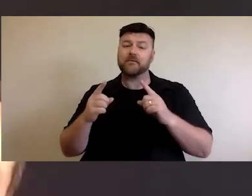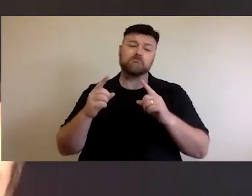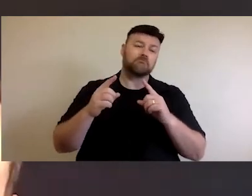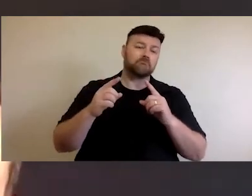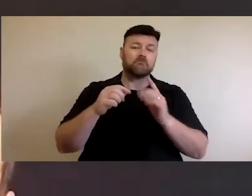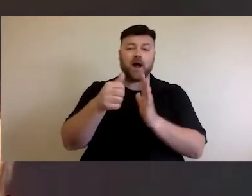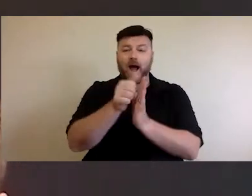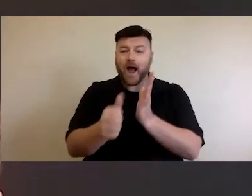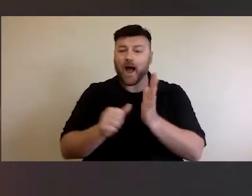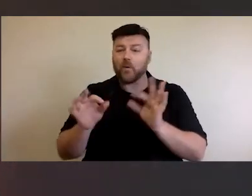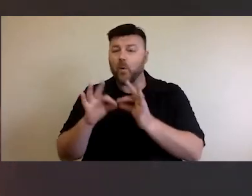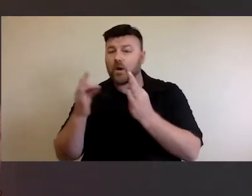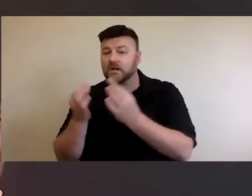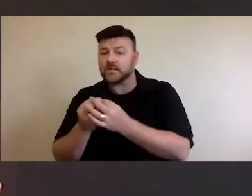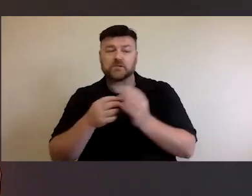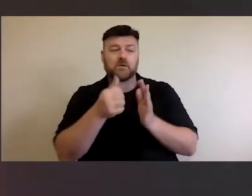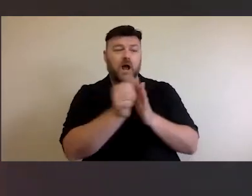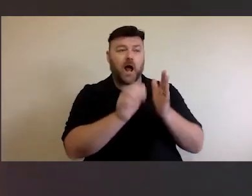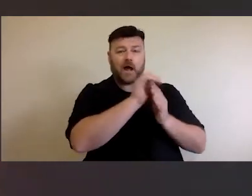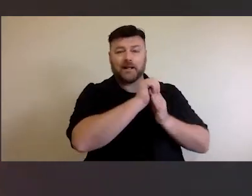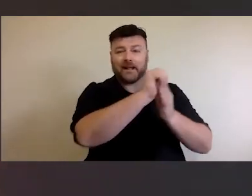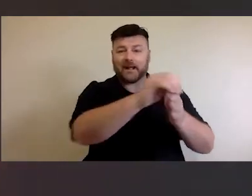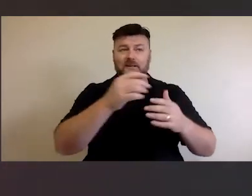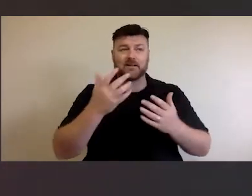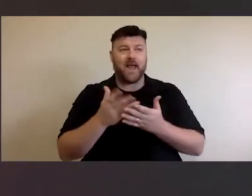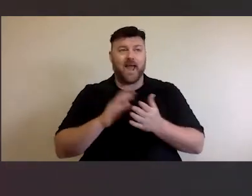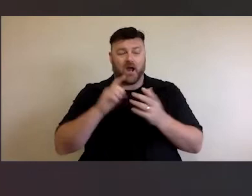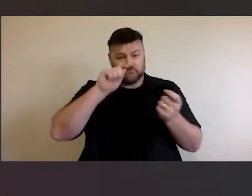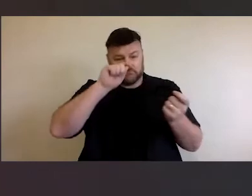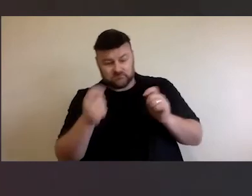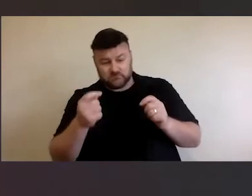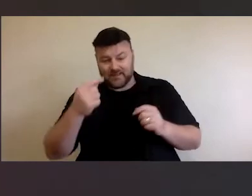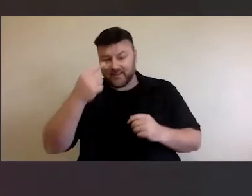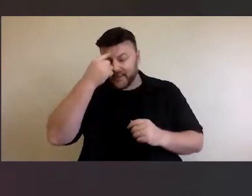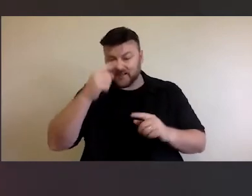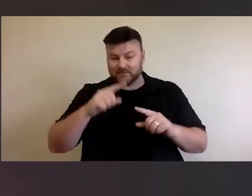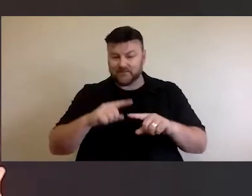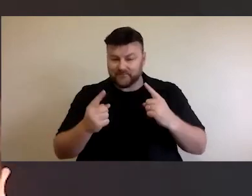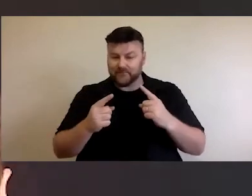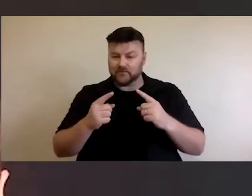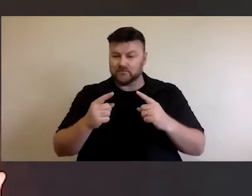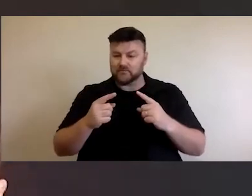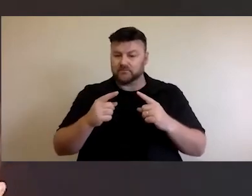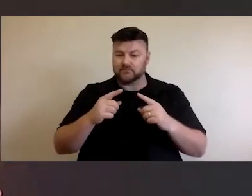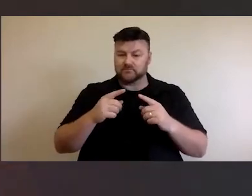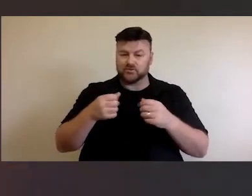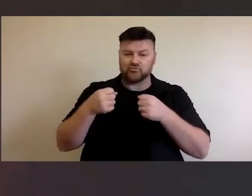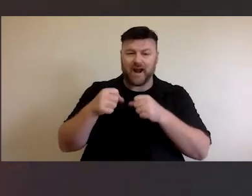we rethink this critical part of our days around strategising? It's